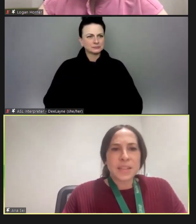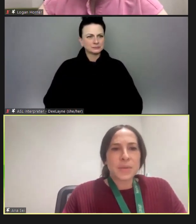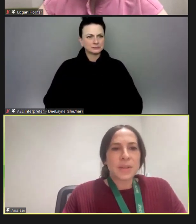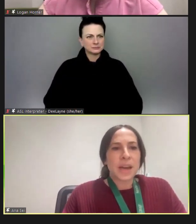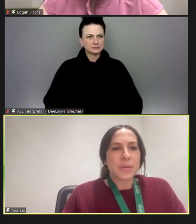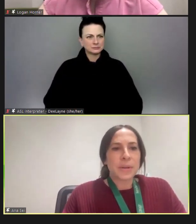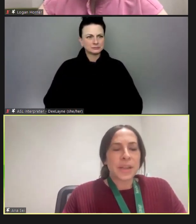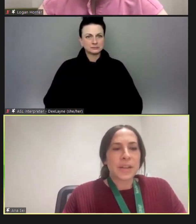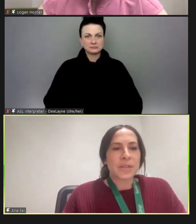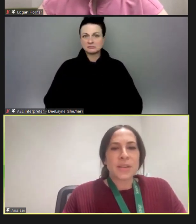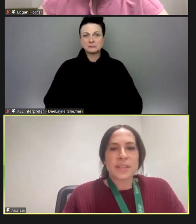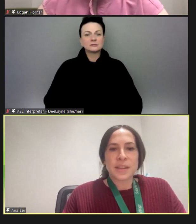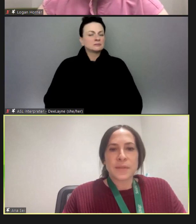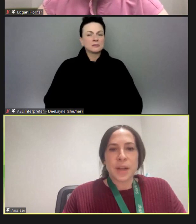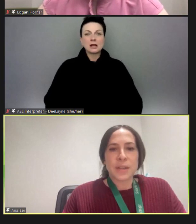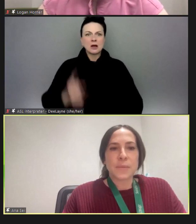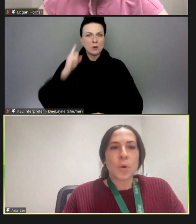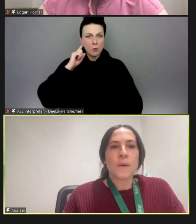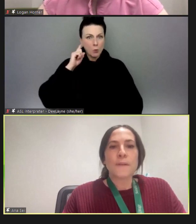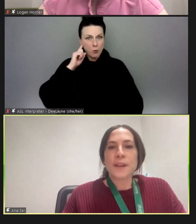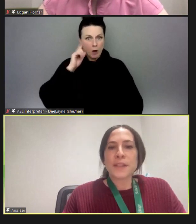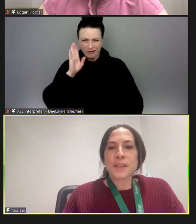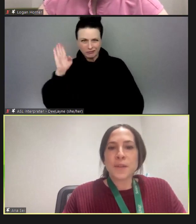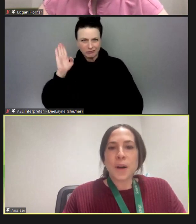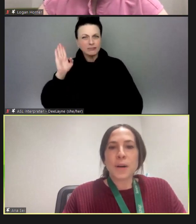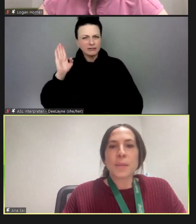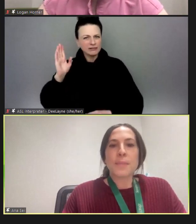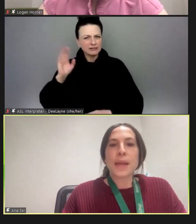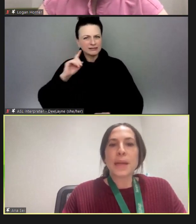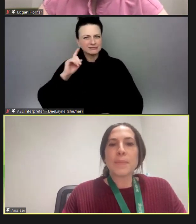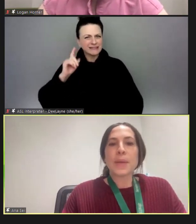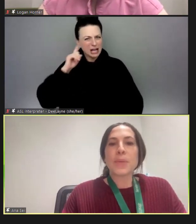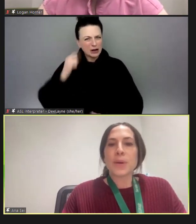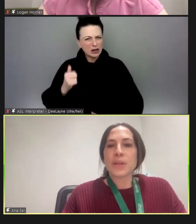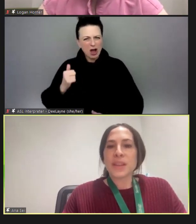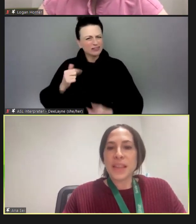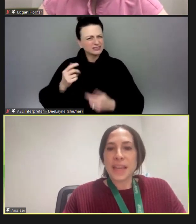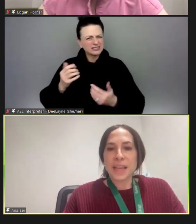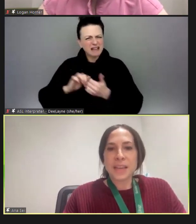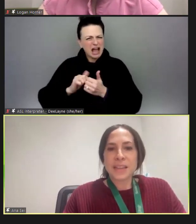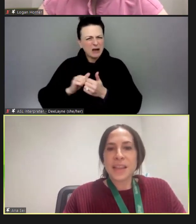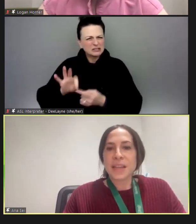unilateral hearing laws different well